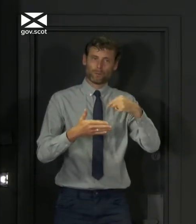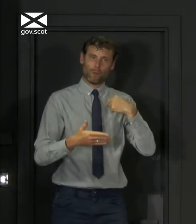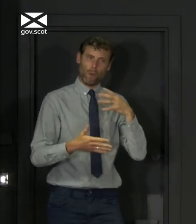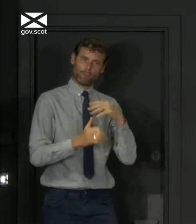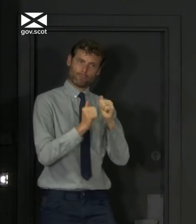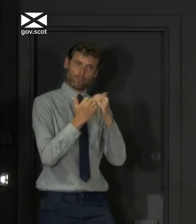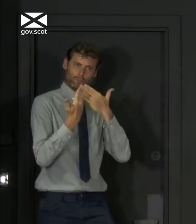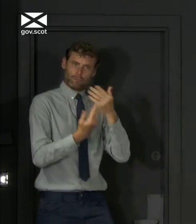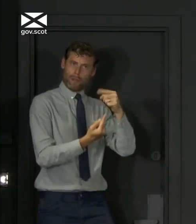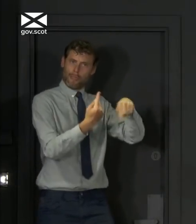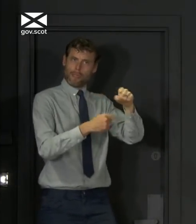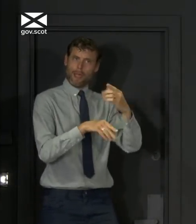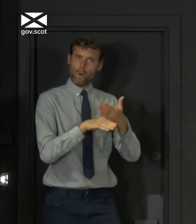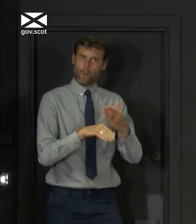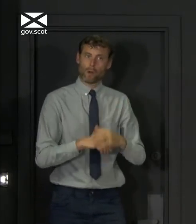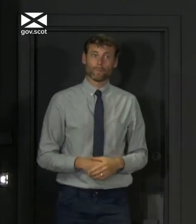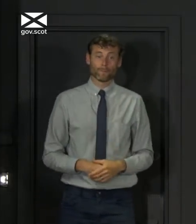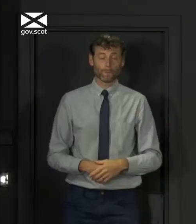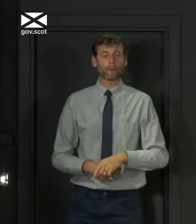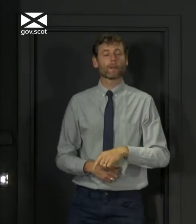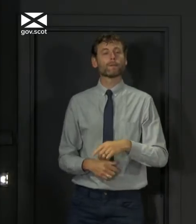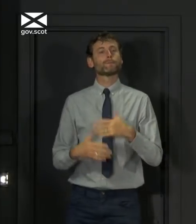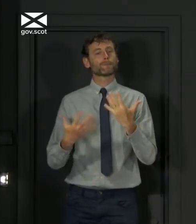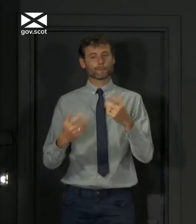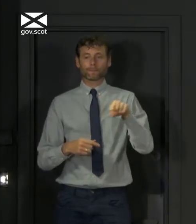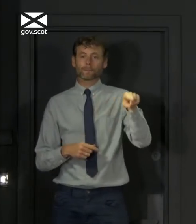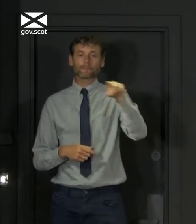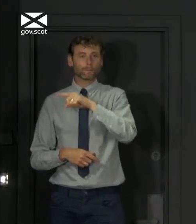Scotland's retailers are making the necessary preparations, but I want to stress that all